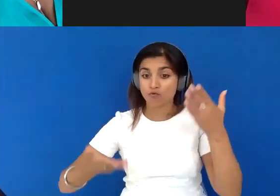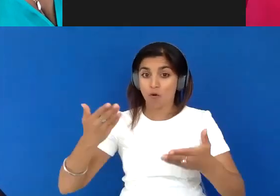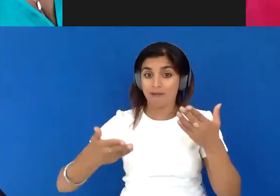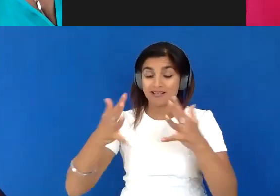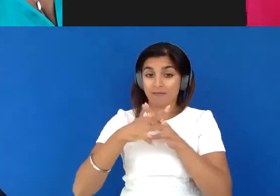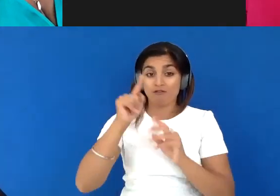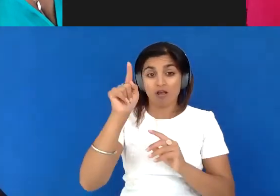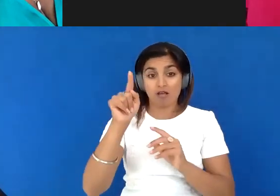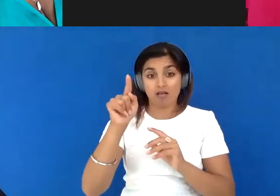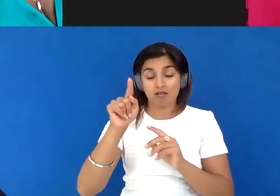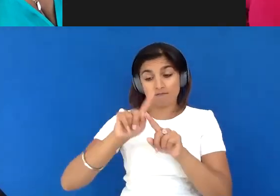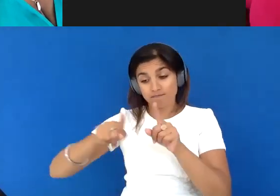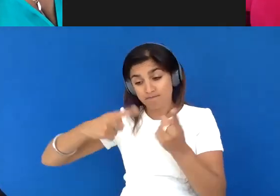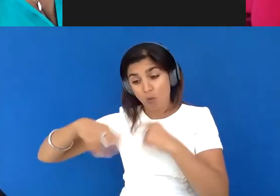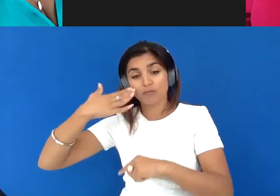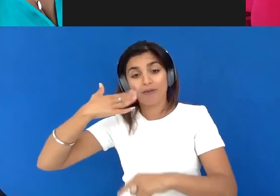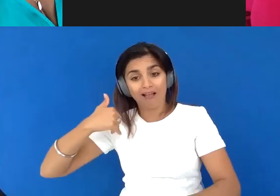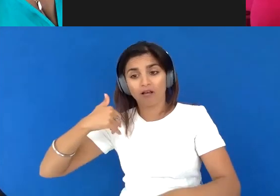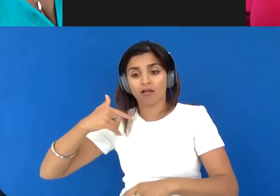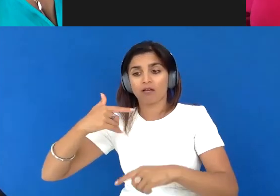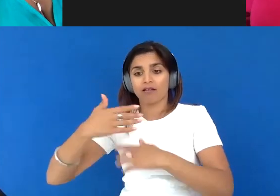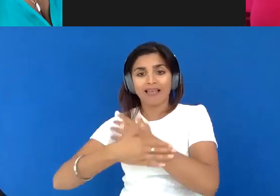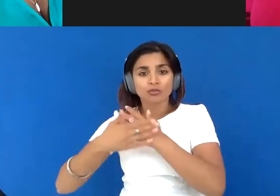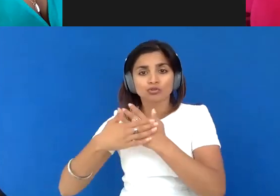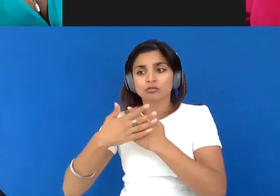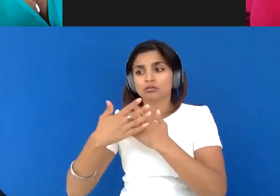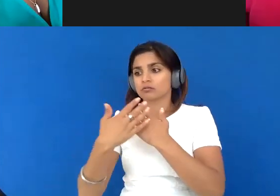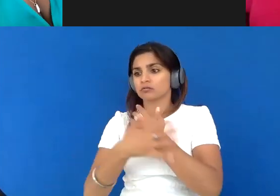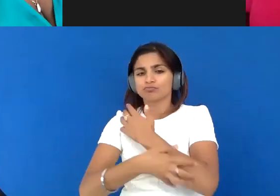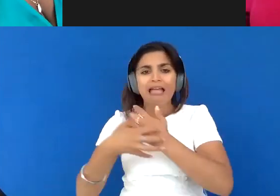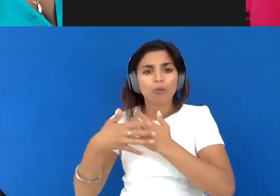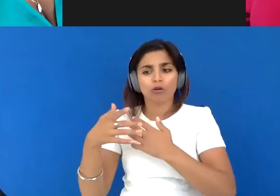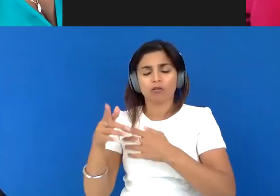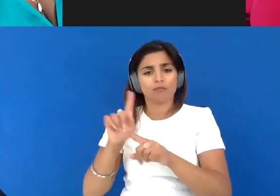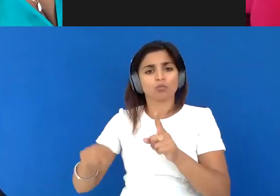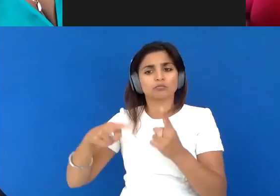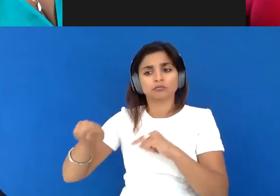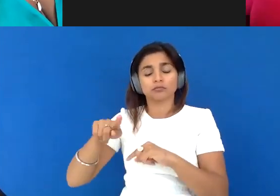lot of people don't know that because we are amazing at crafting this image of